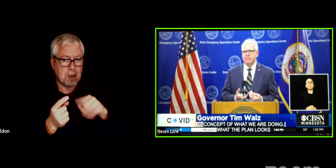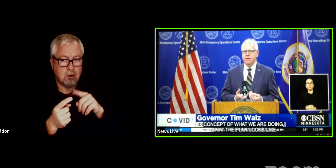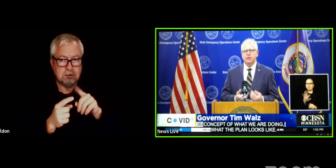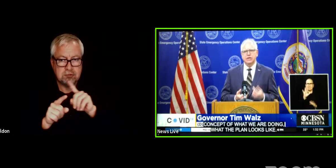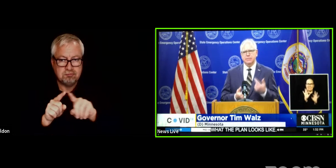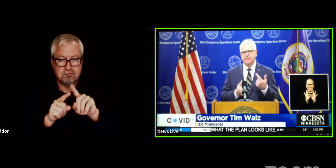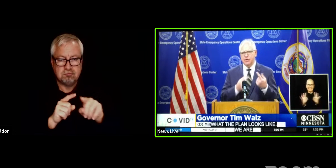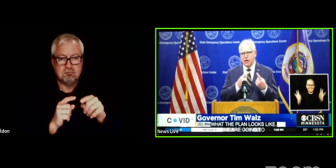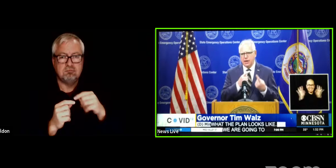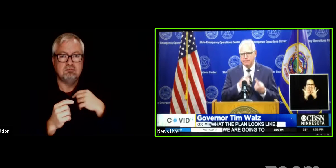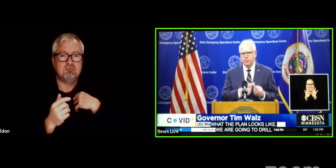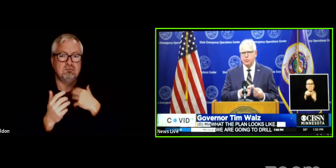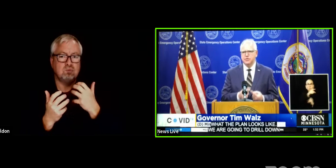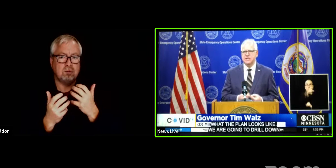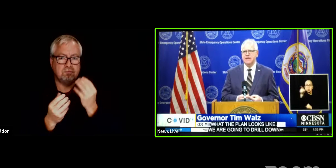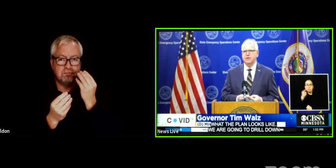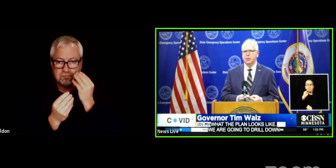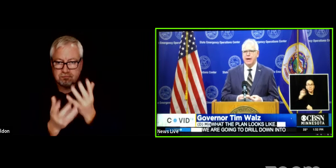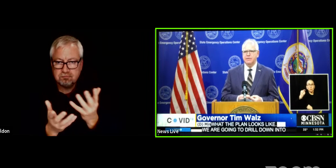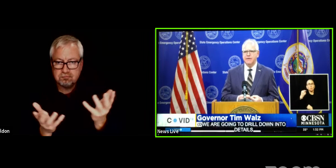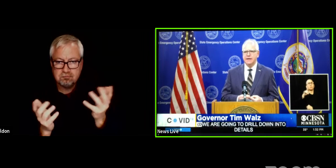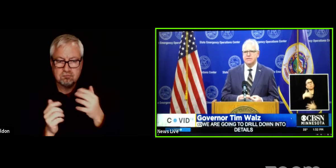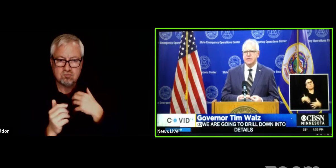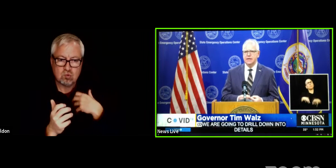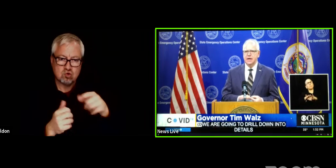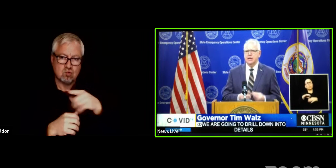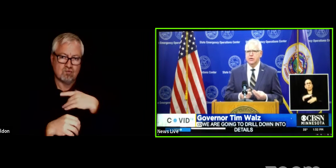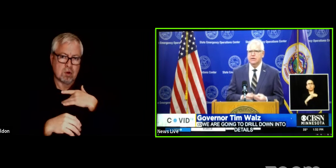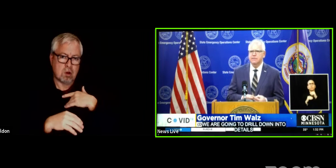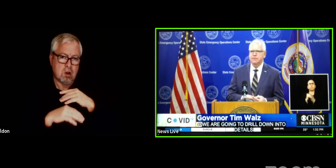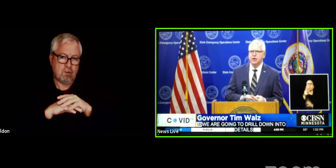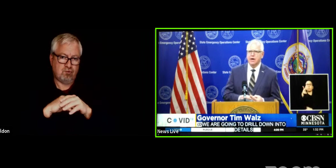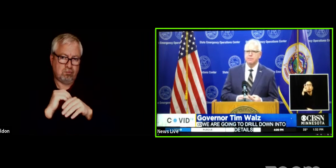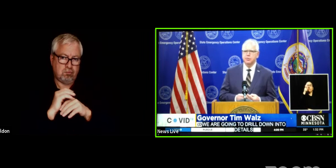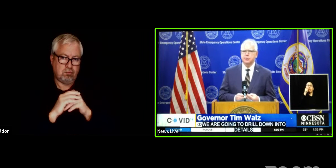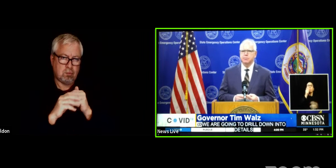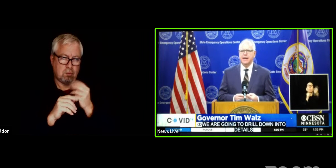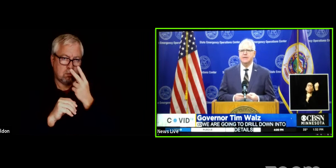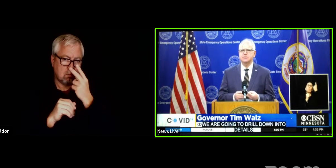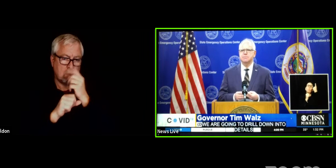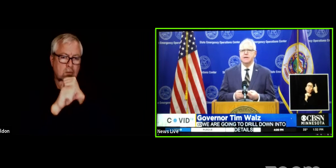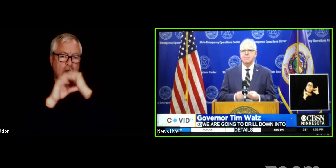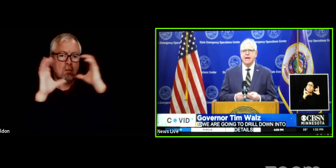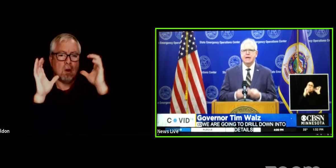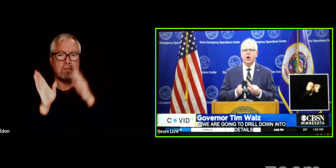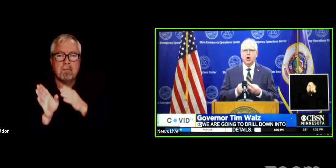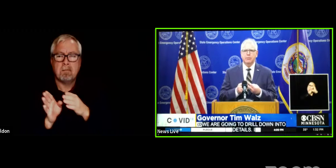FROM, FEEL COMFORTABILITY WITH THE SAFETY AROUND THE VACCINE, FEEL COMFORTABLE THAT THE PLANS BEING MADE ARE